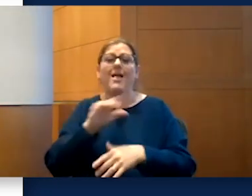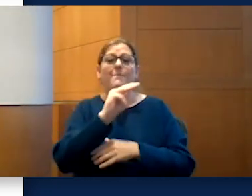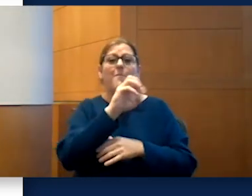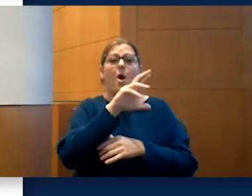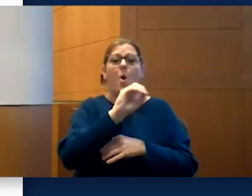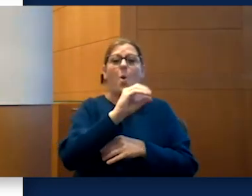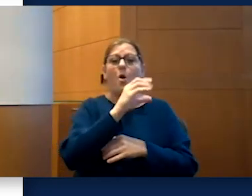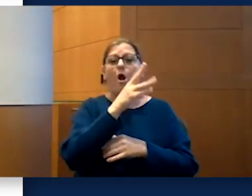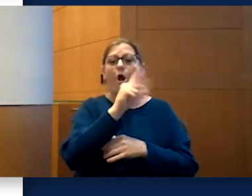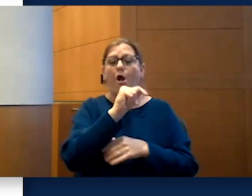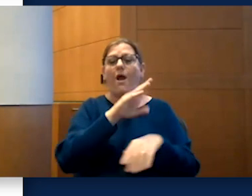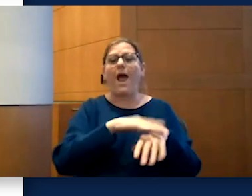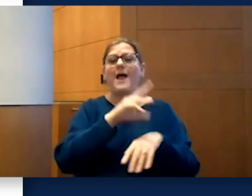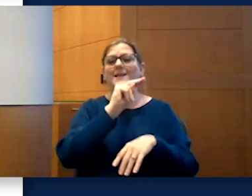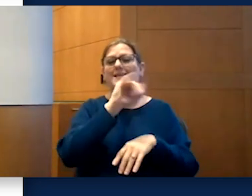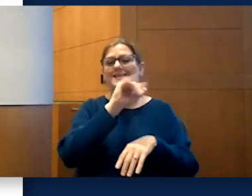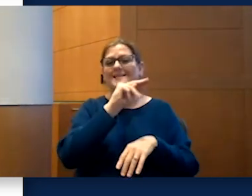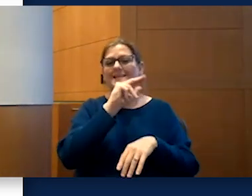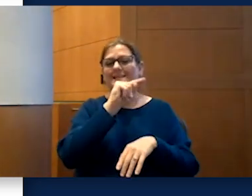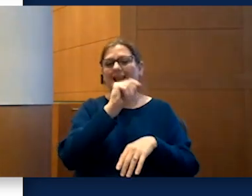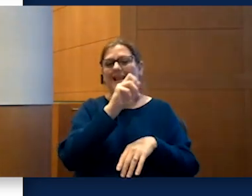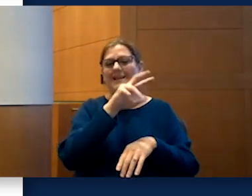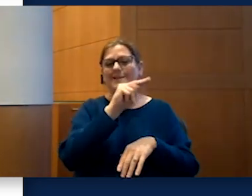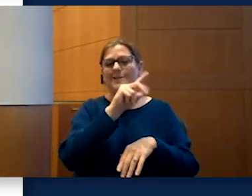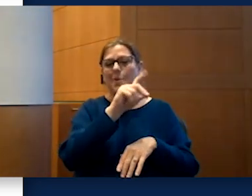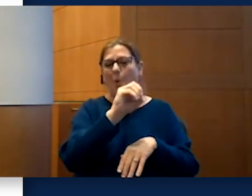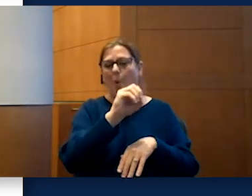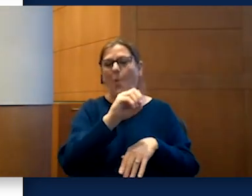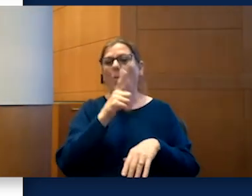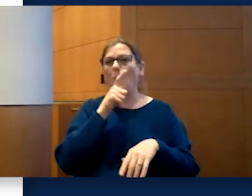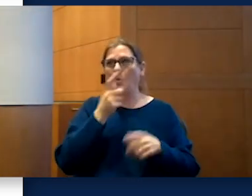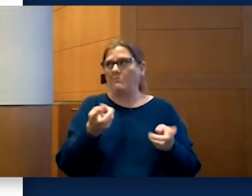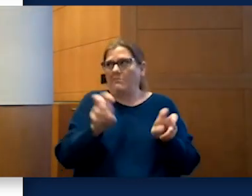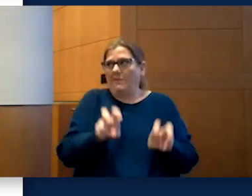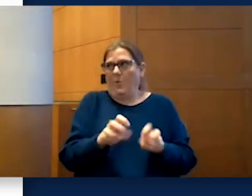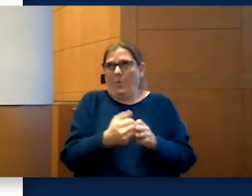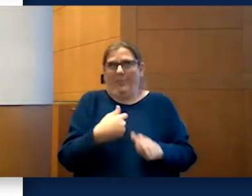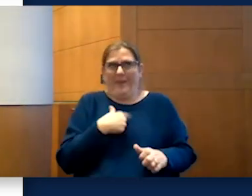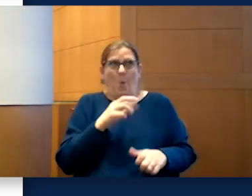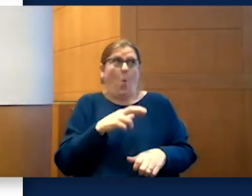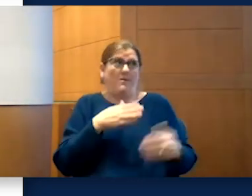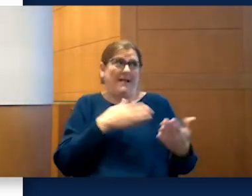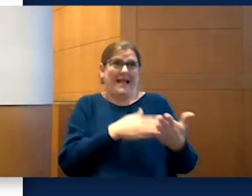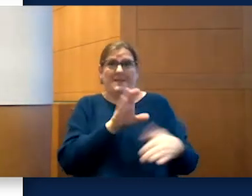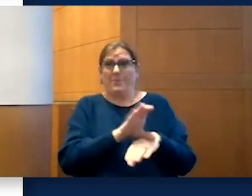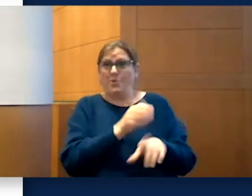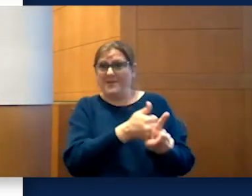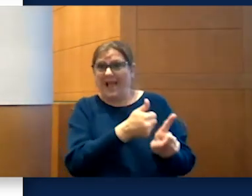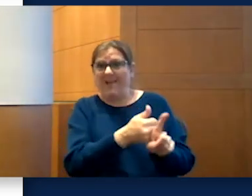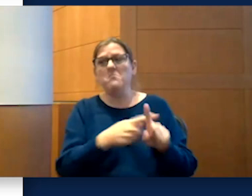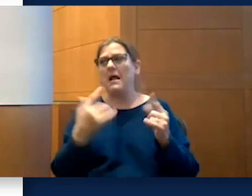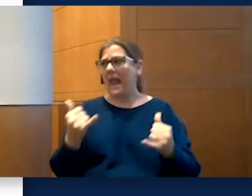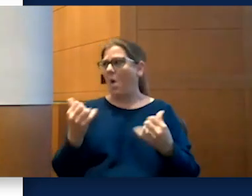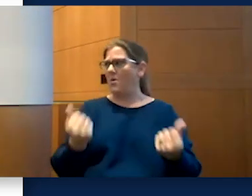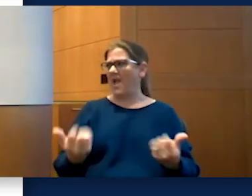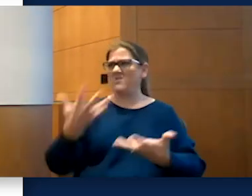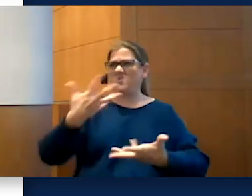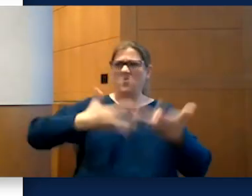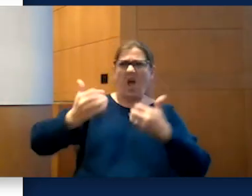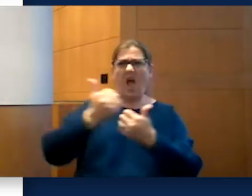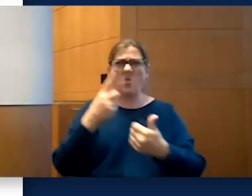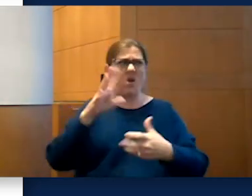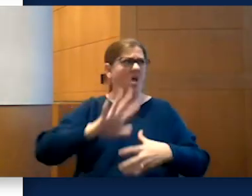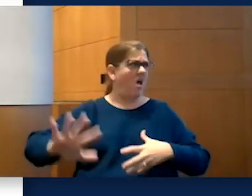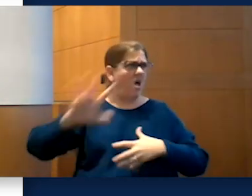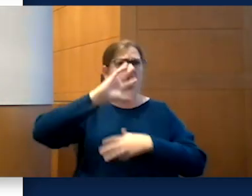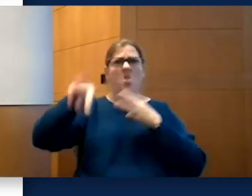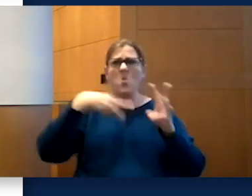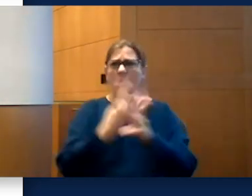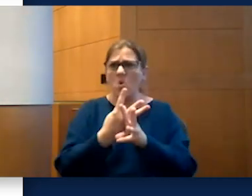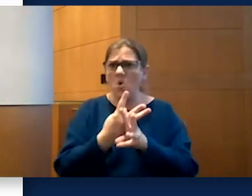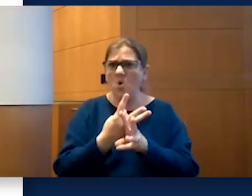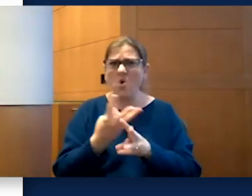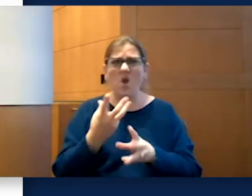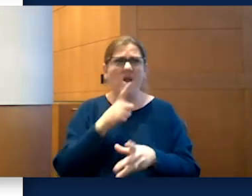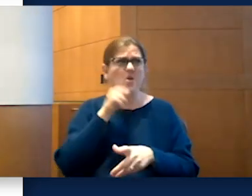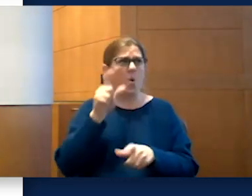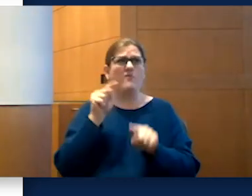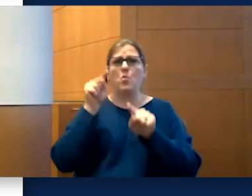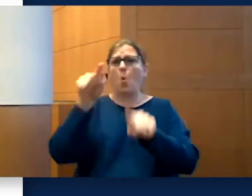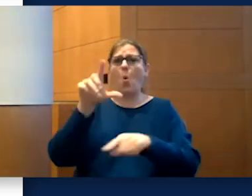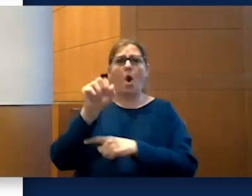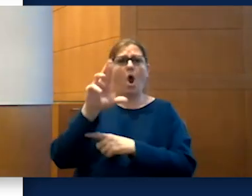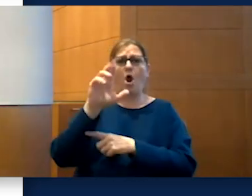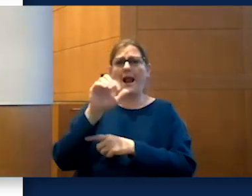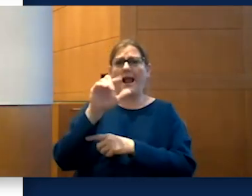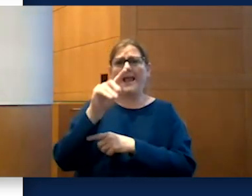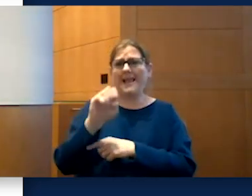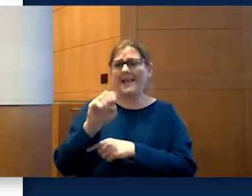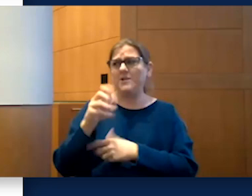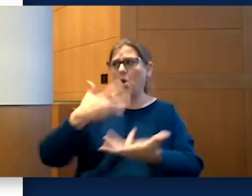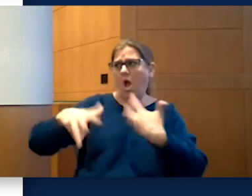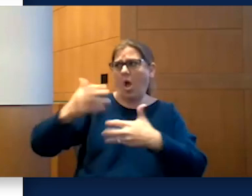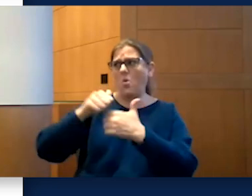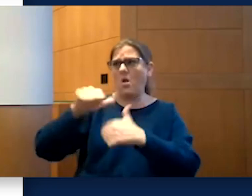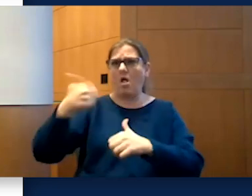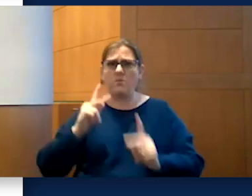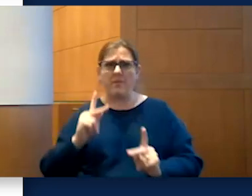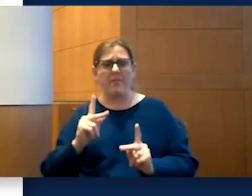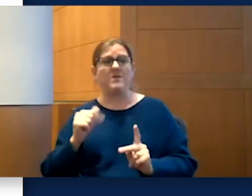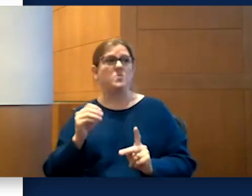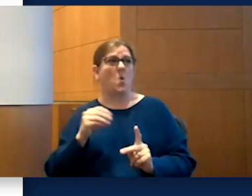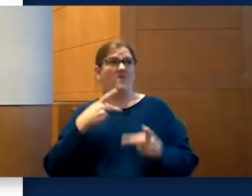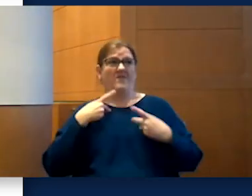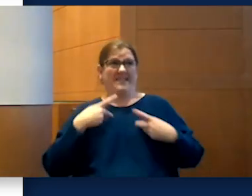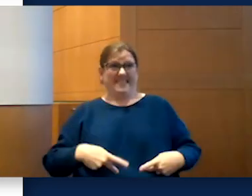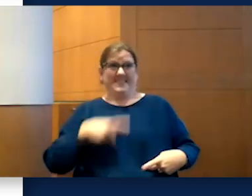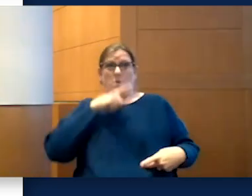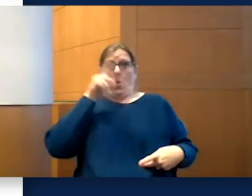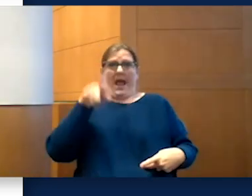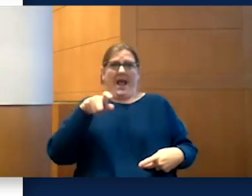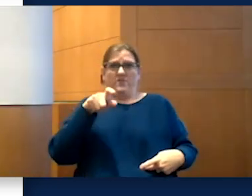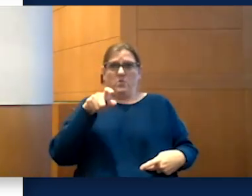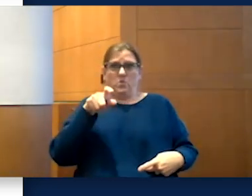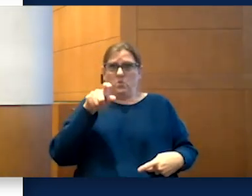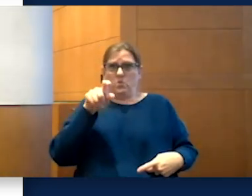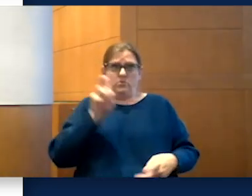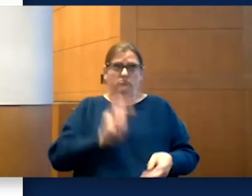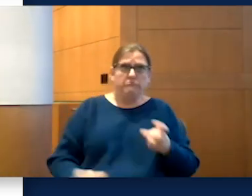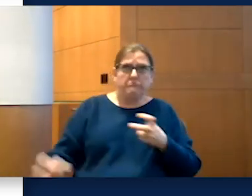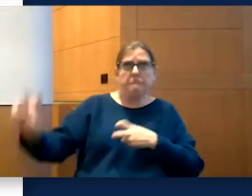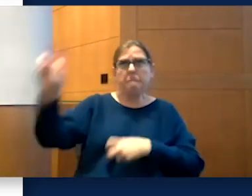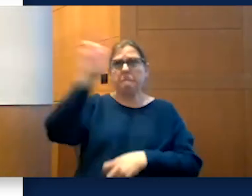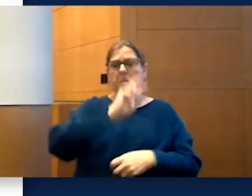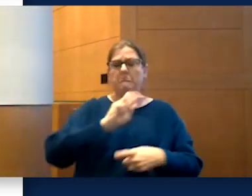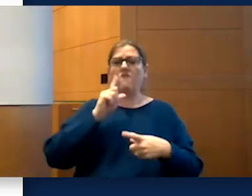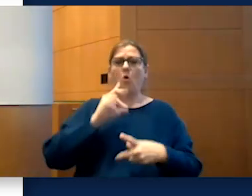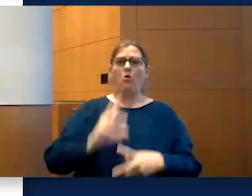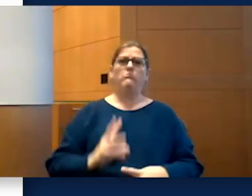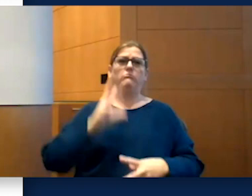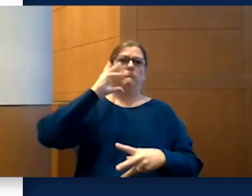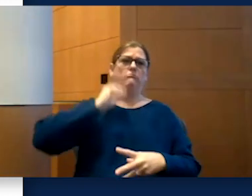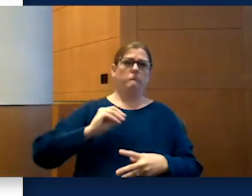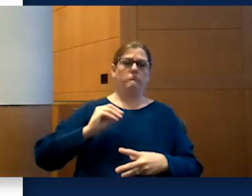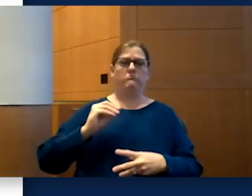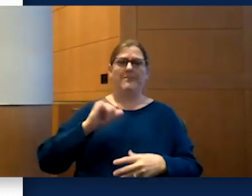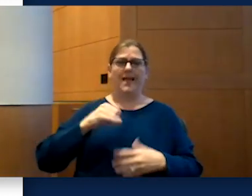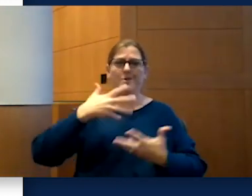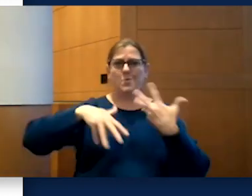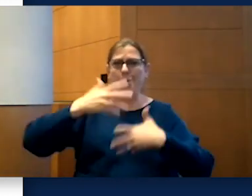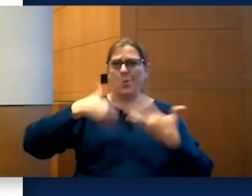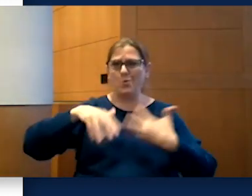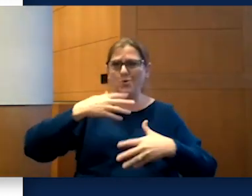So physically you don't need to get around to have that social outlet.